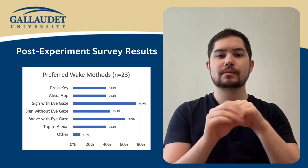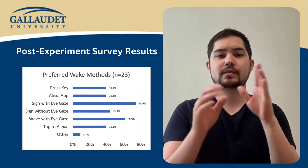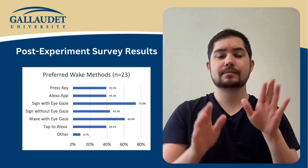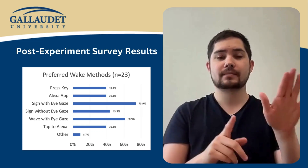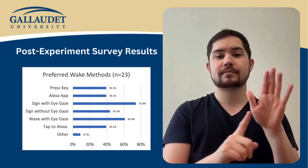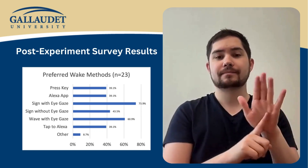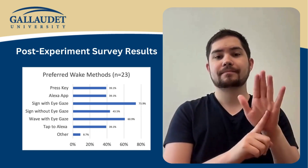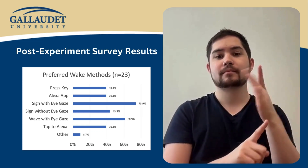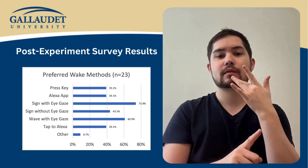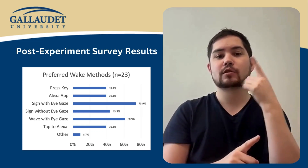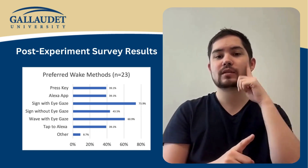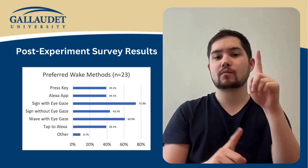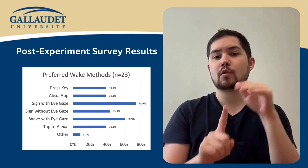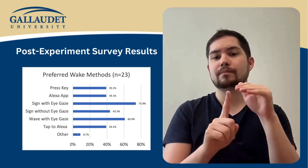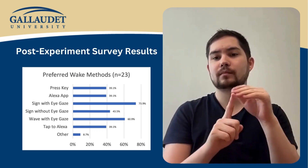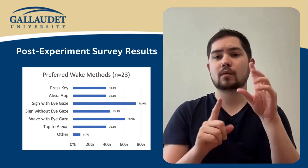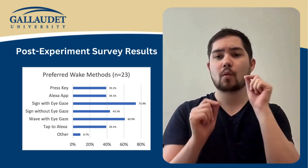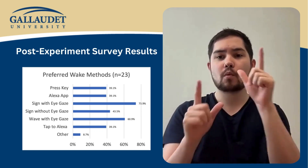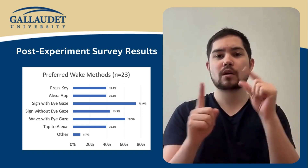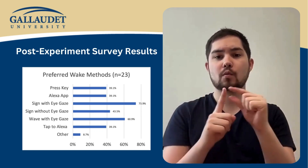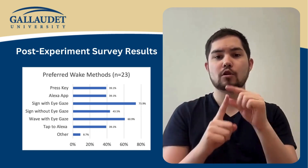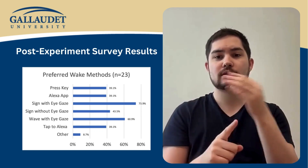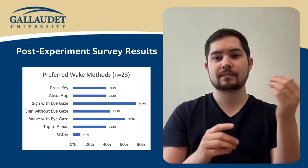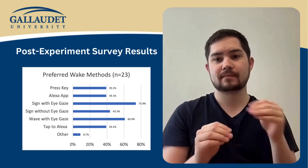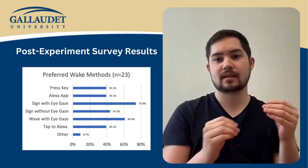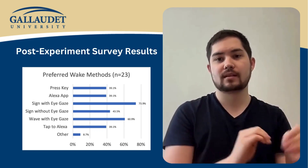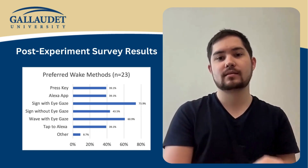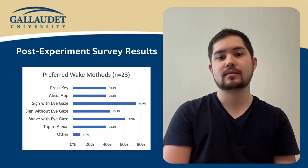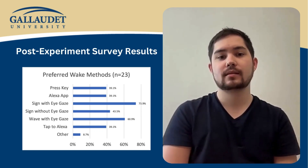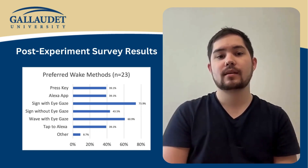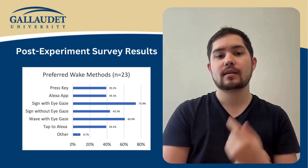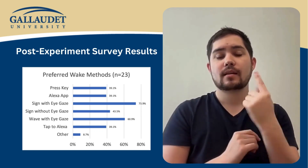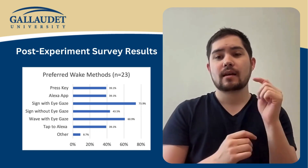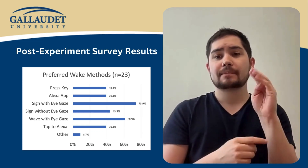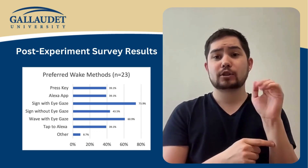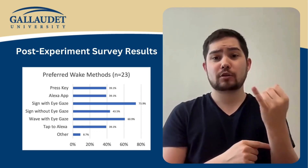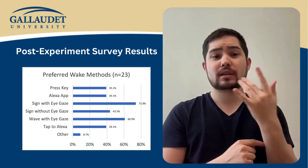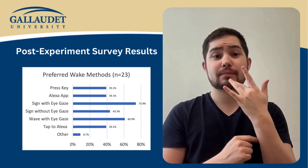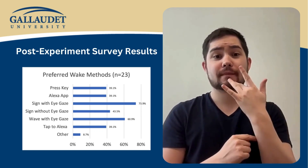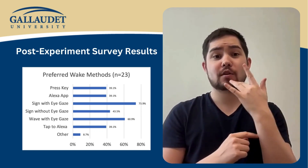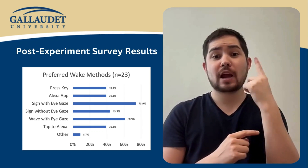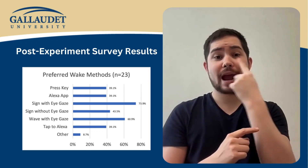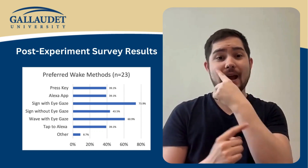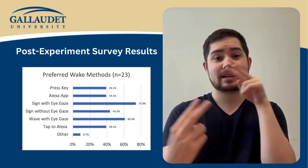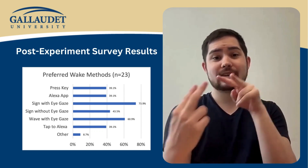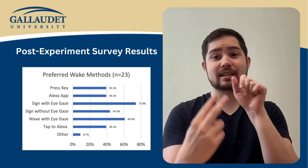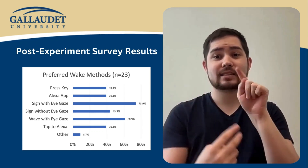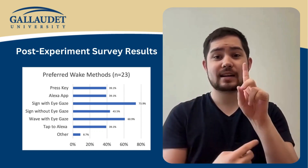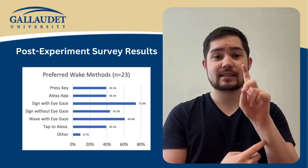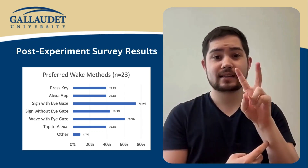Figure seven shows participants' indicated preferences for wake words and methods. The majority prefer eye gaze at the device,